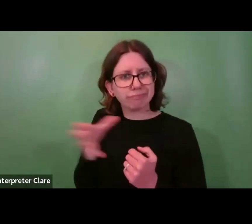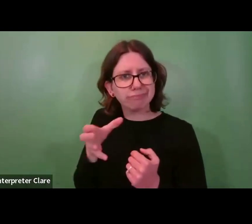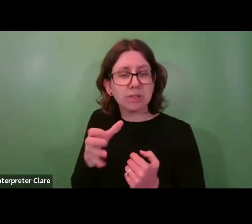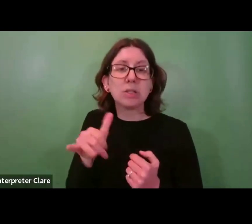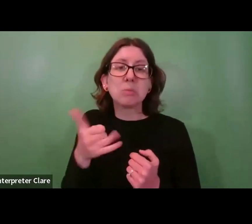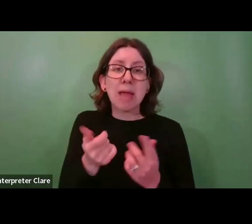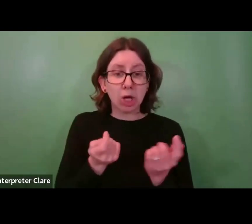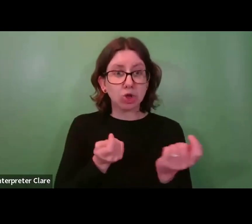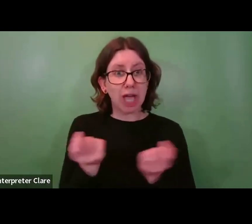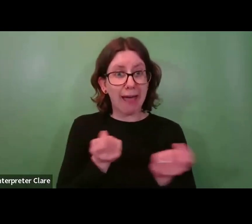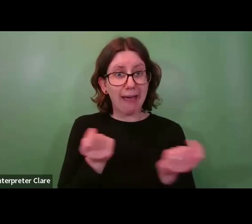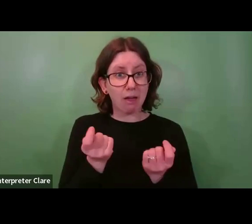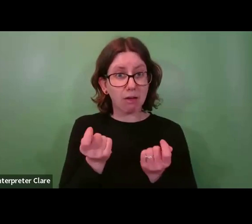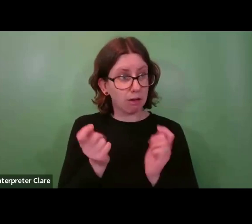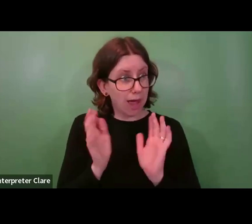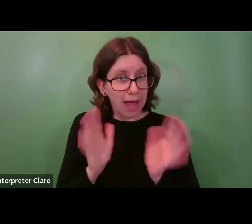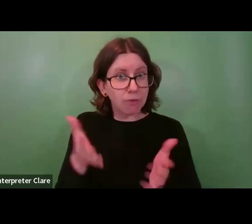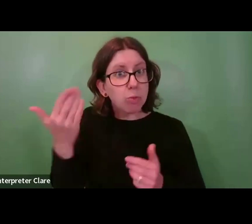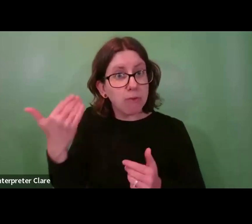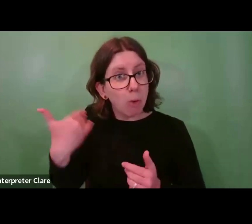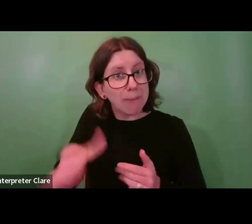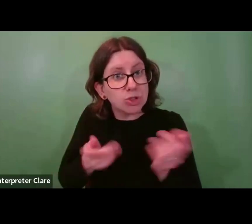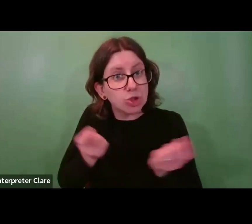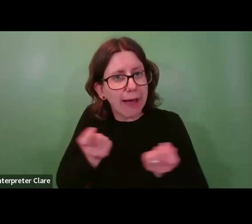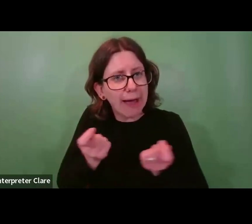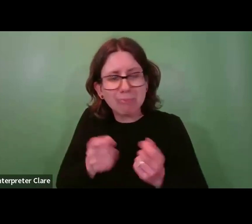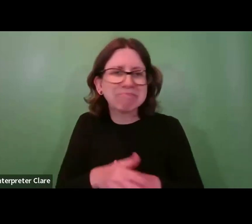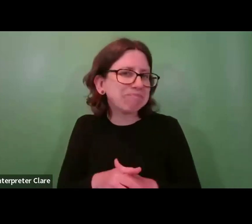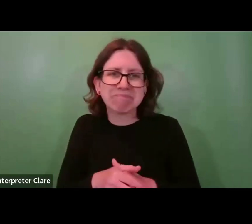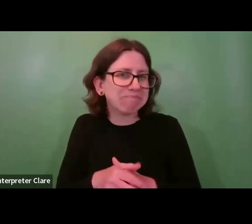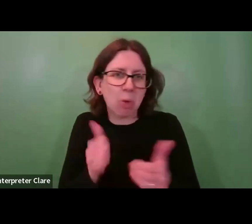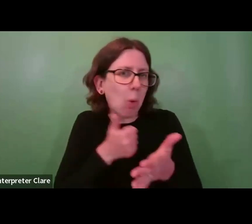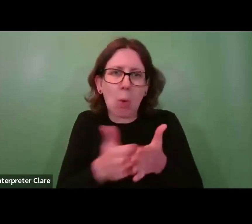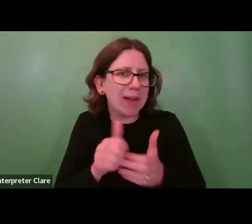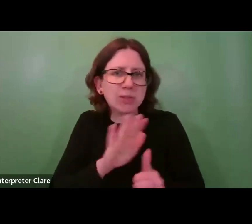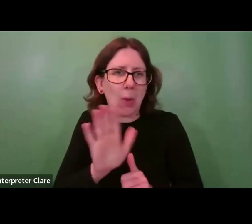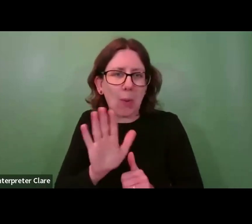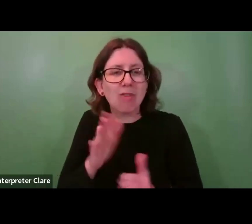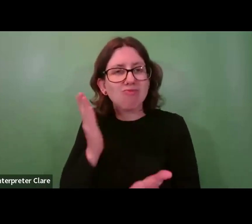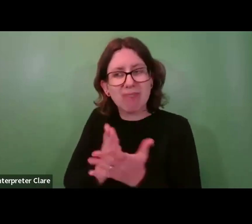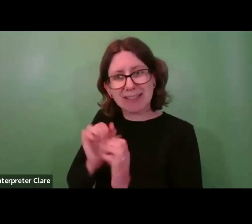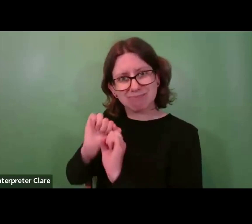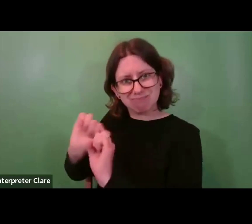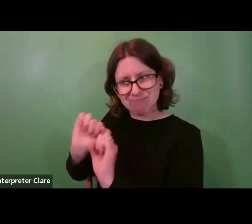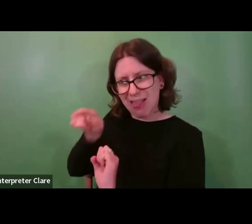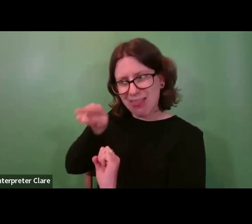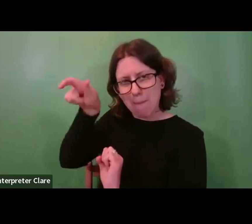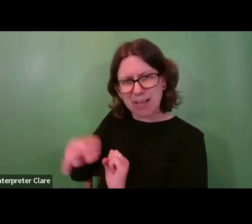to have previously been a chair. So, really, it's the skills and background and life experiences that you